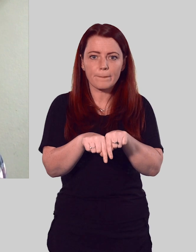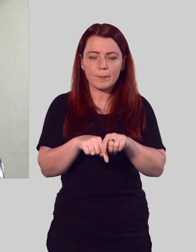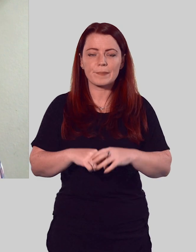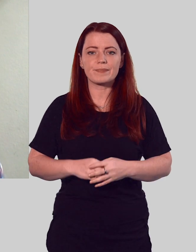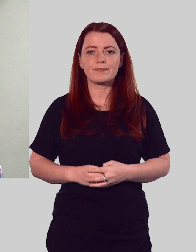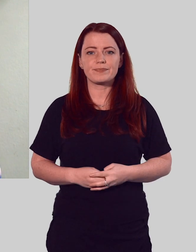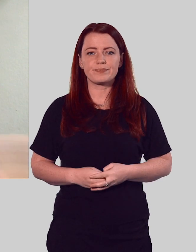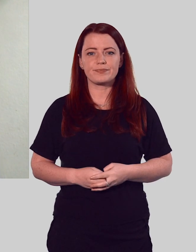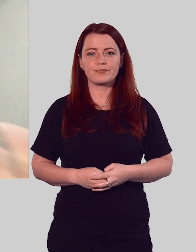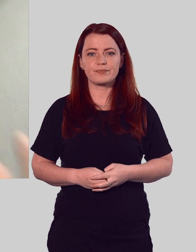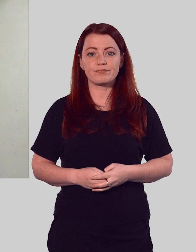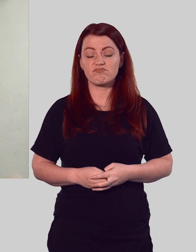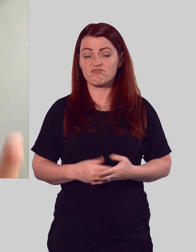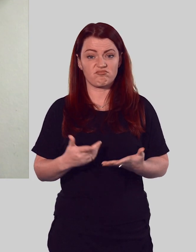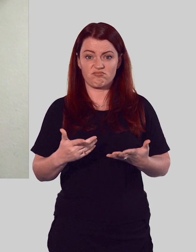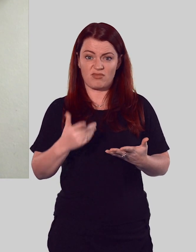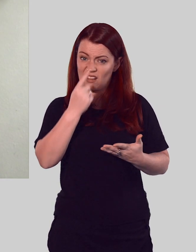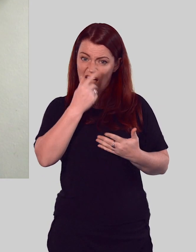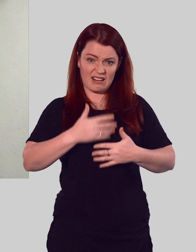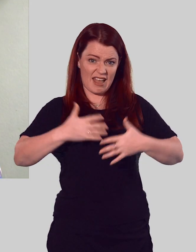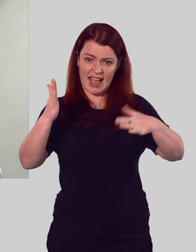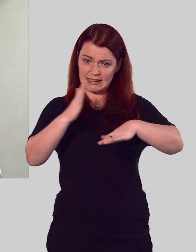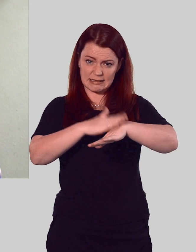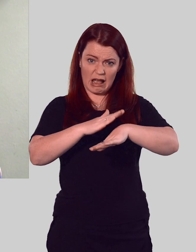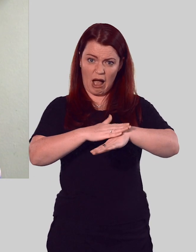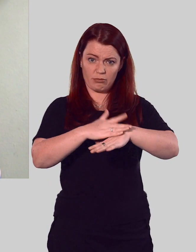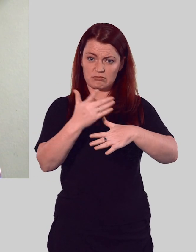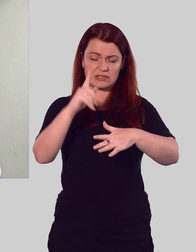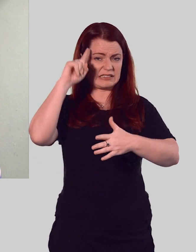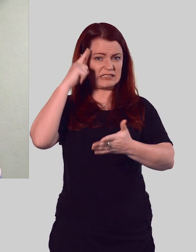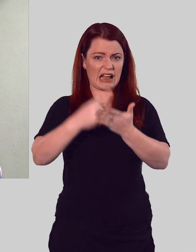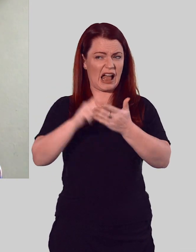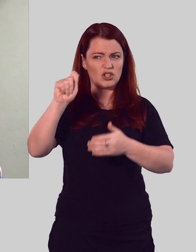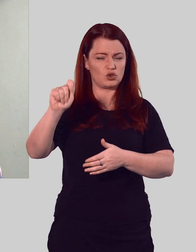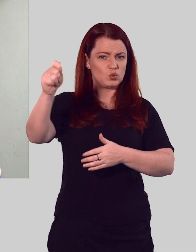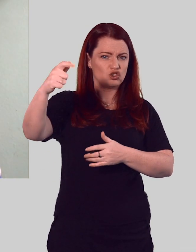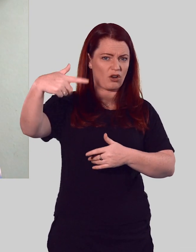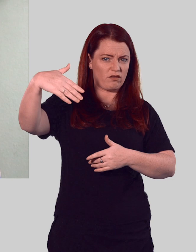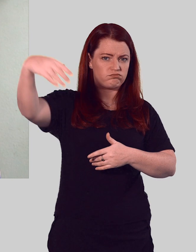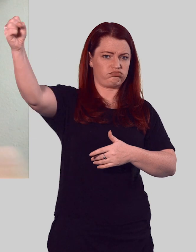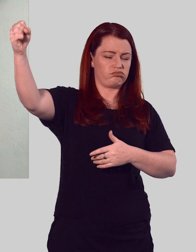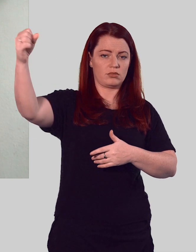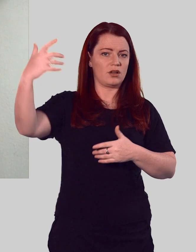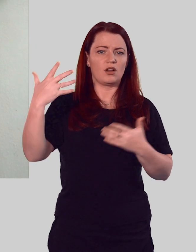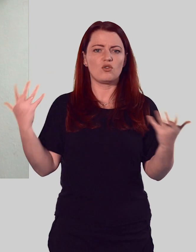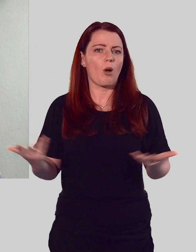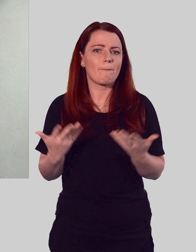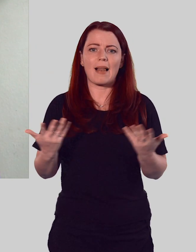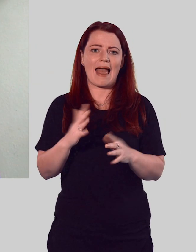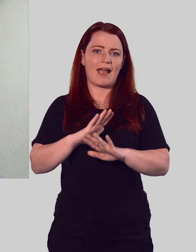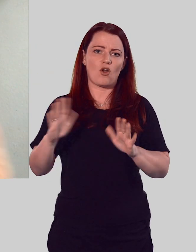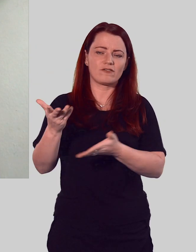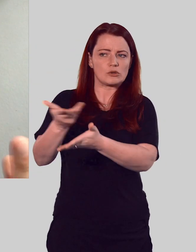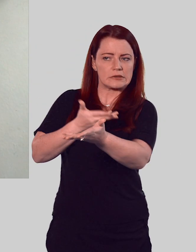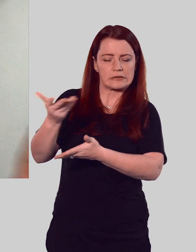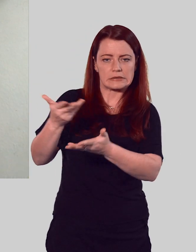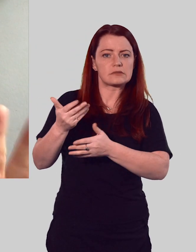You're welcome to do this at any time to be by yourself and not play and not have to talk to other people and this is really